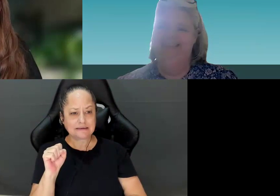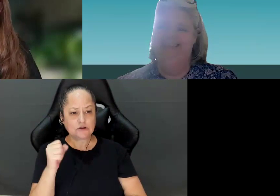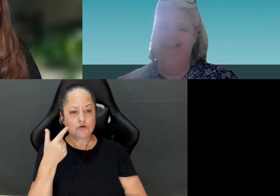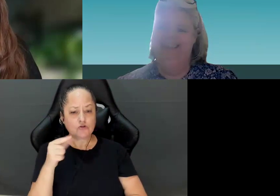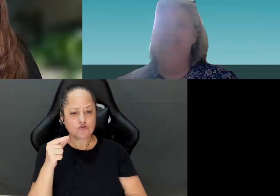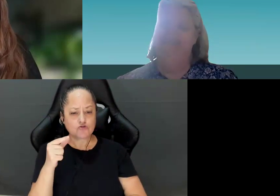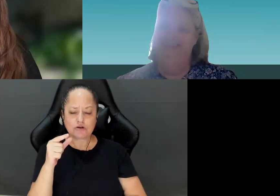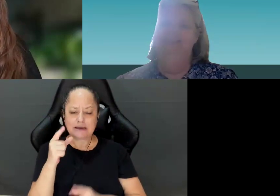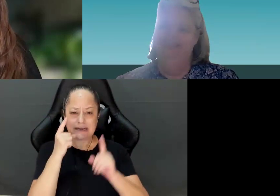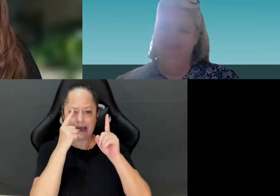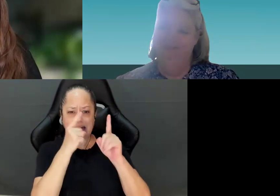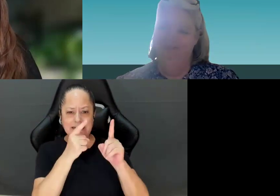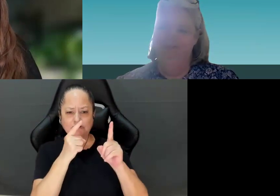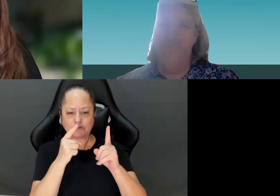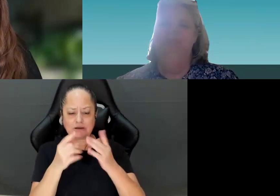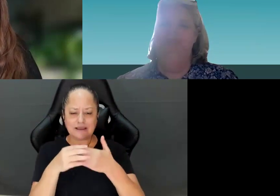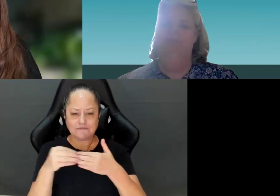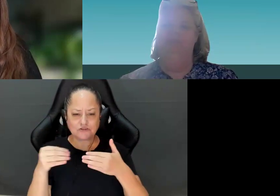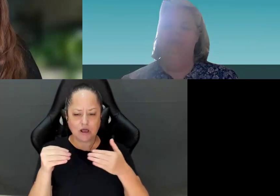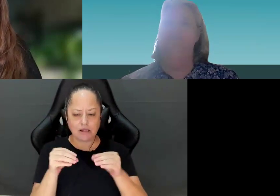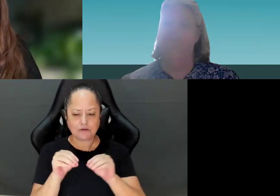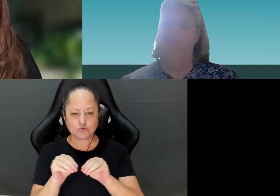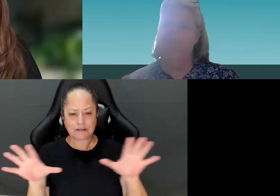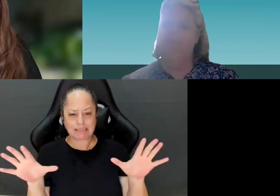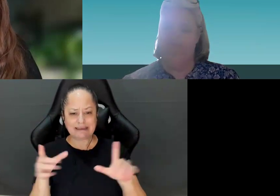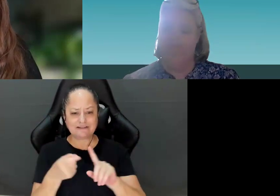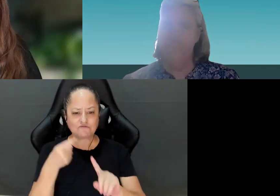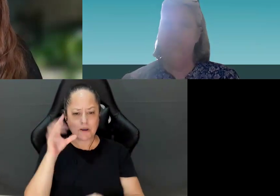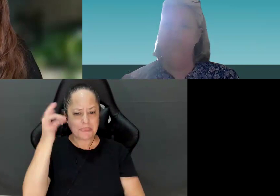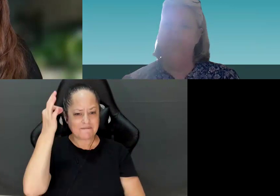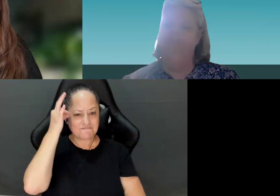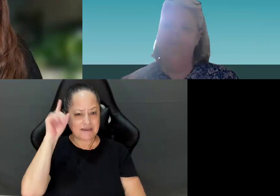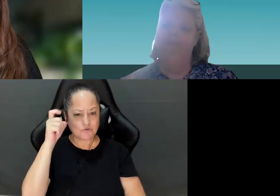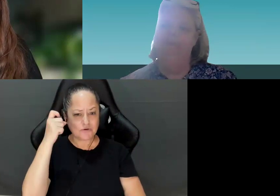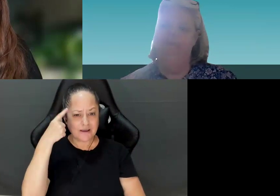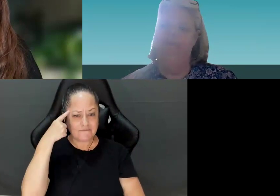initiative dollars that were just released from the Federal Government.